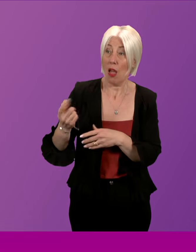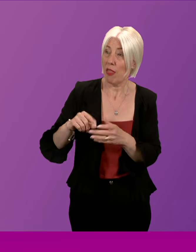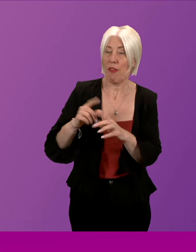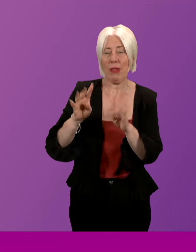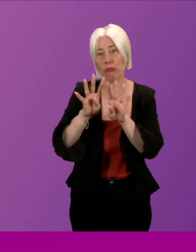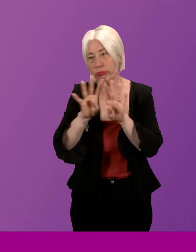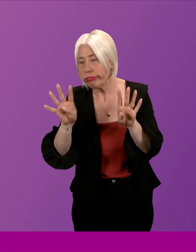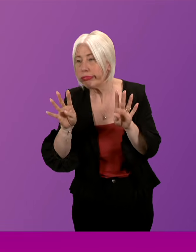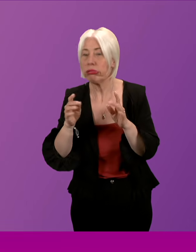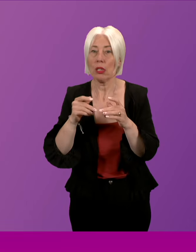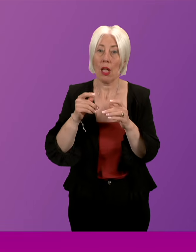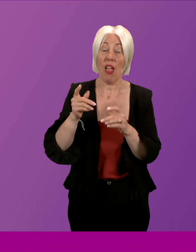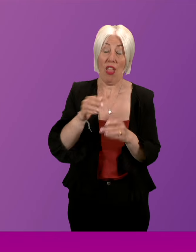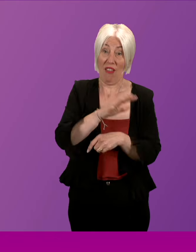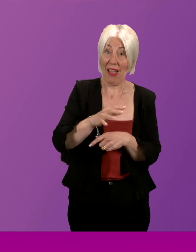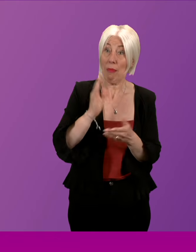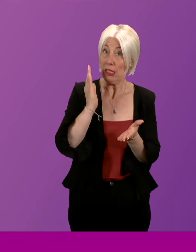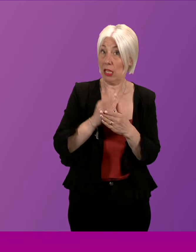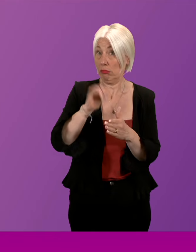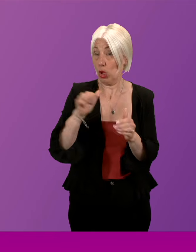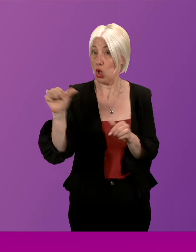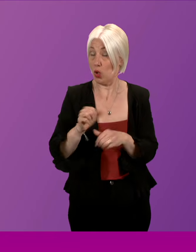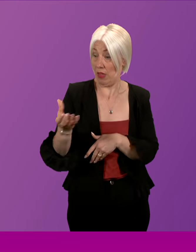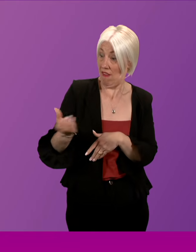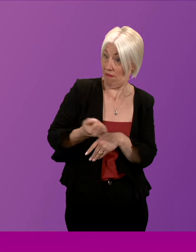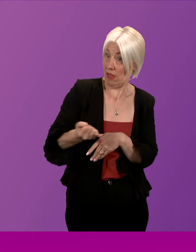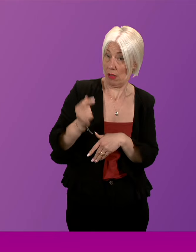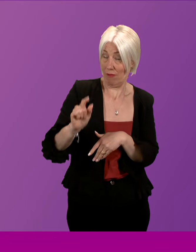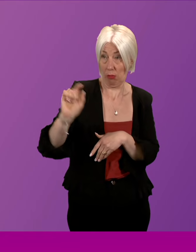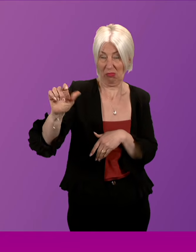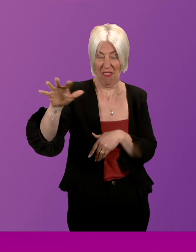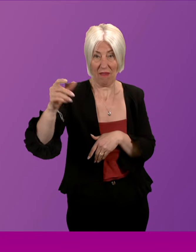ruling in the families’ favour, does the First Minister agree that there is a strong case for